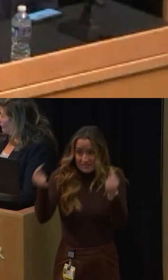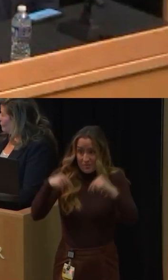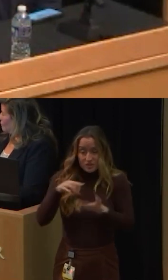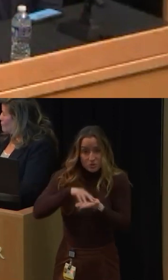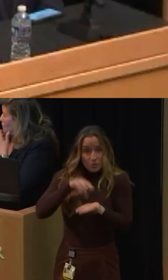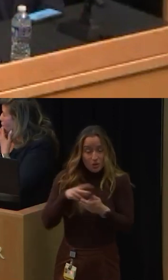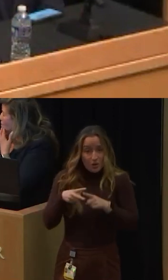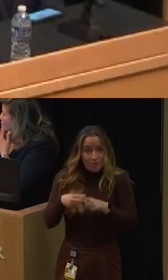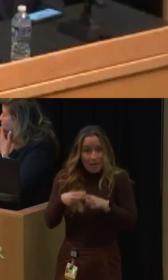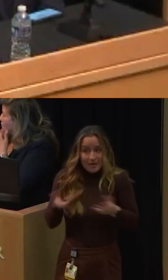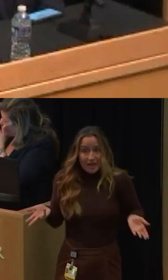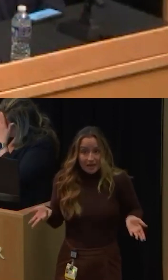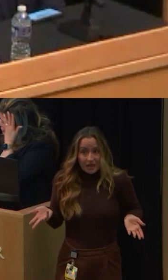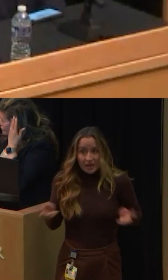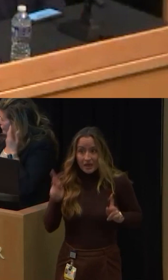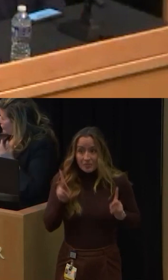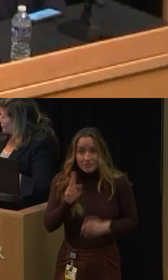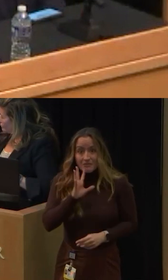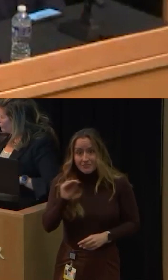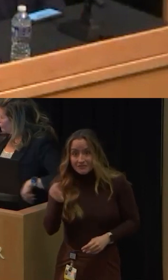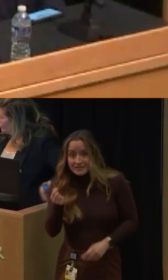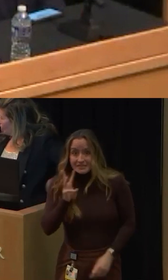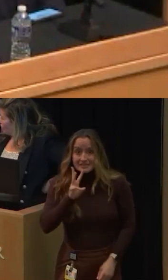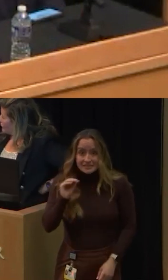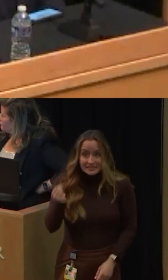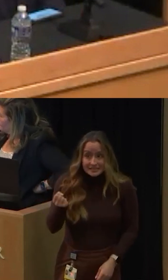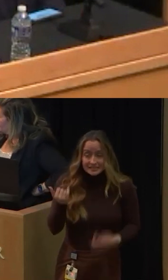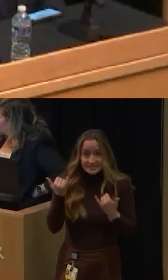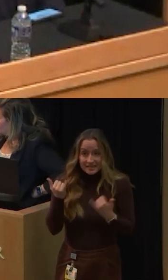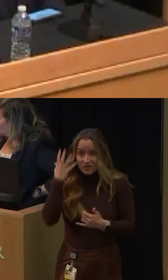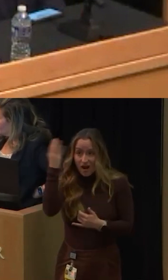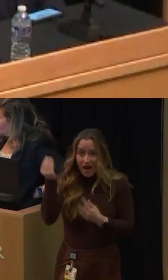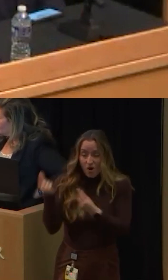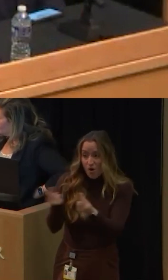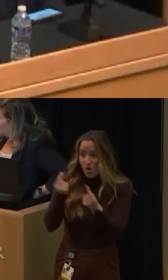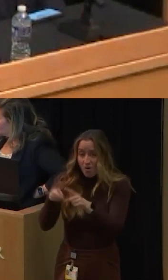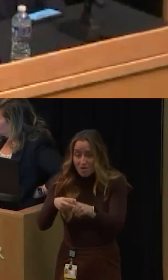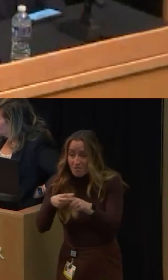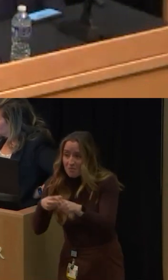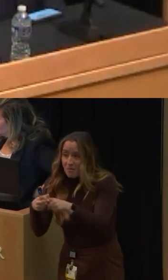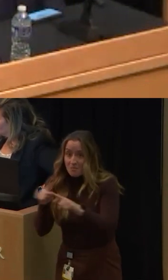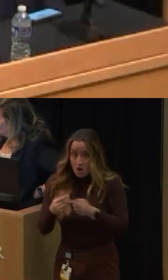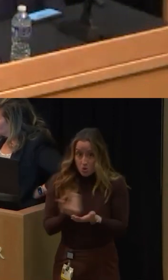We've got all these people who are in their 50s and 60s out here doing plumbing, and there's nobody behind them,